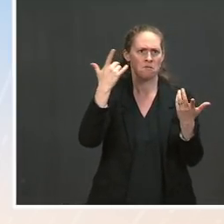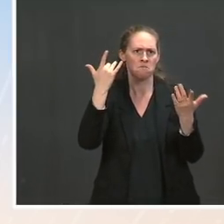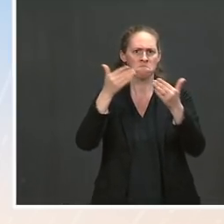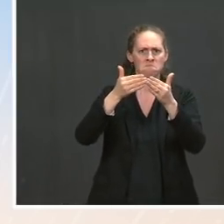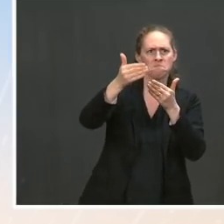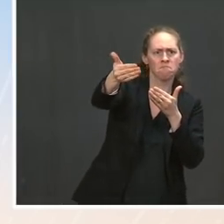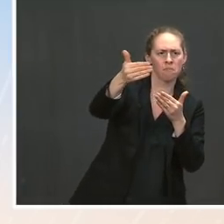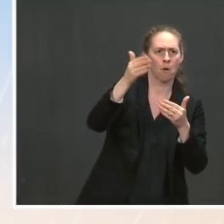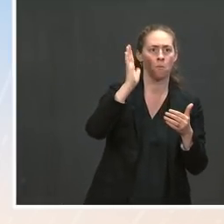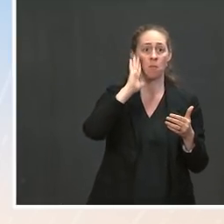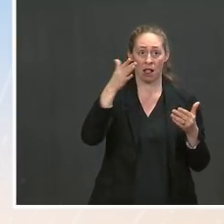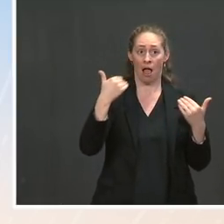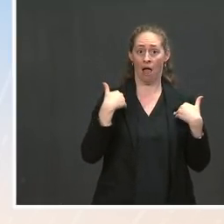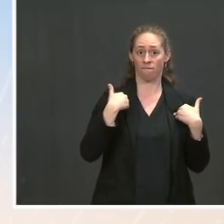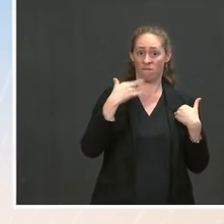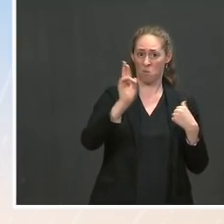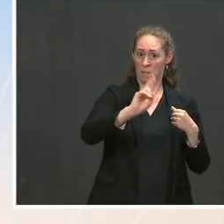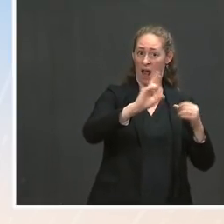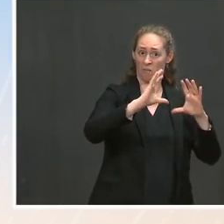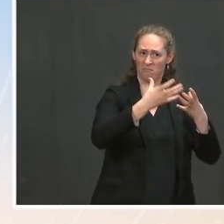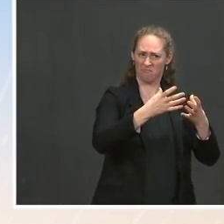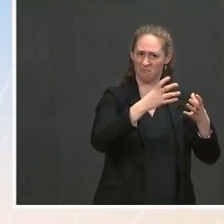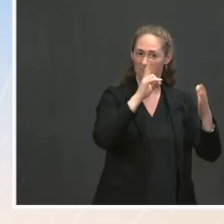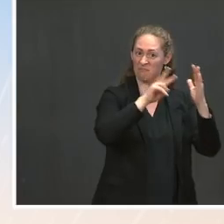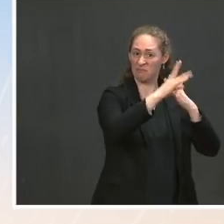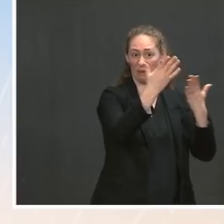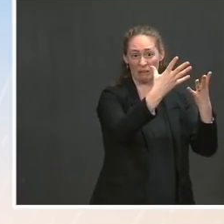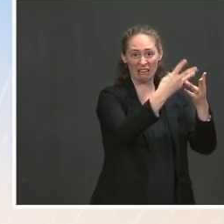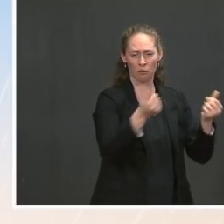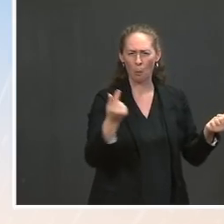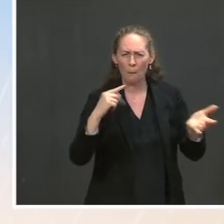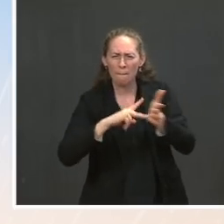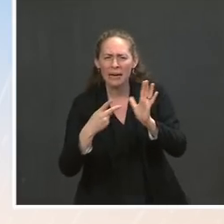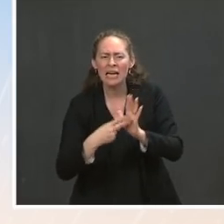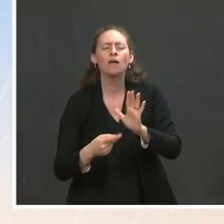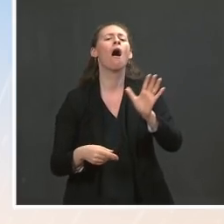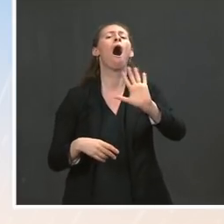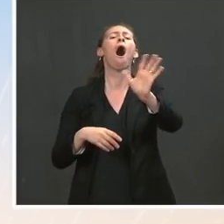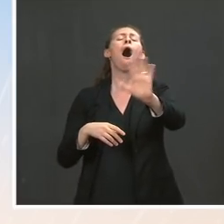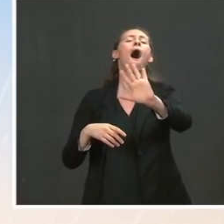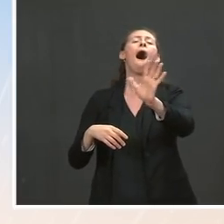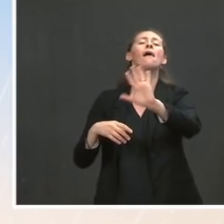given as part of his answer, he conveyed that his objective and his hope is to work with Republicans.